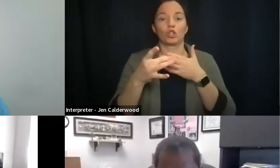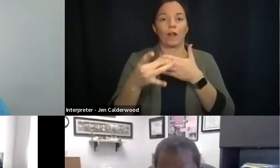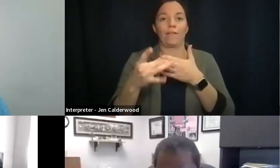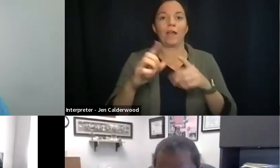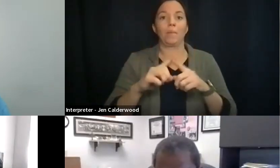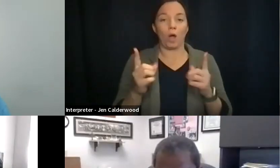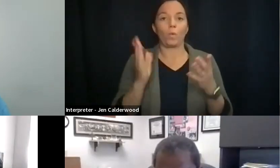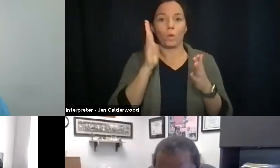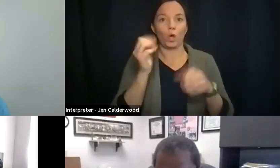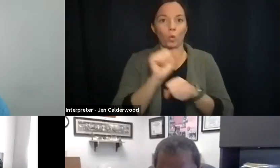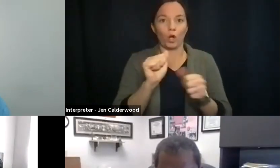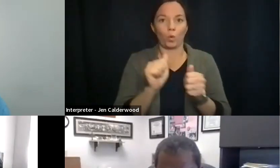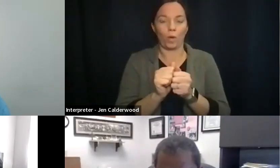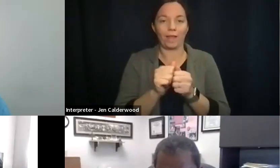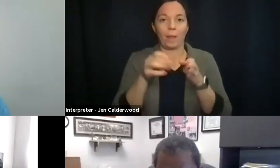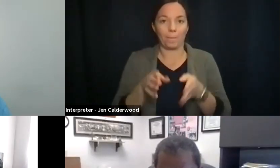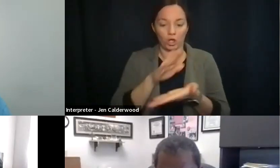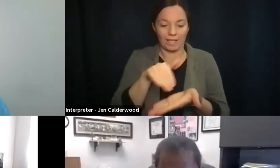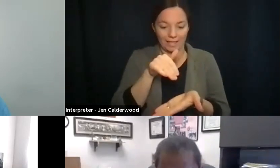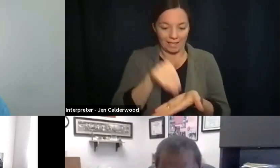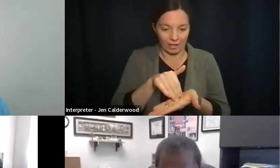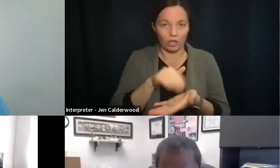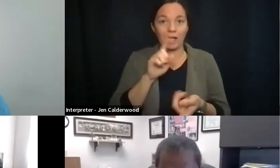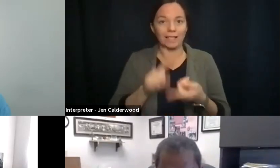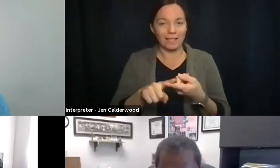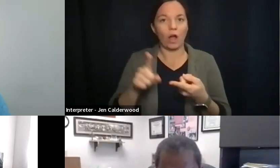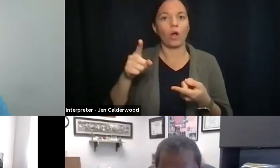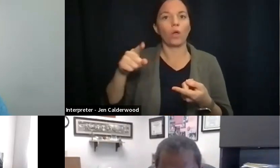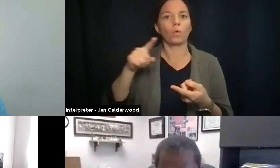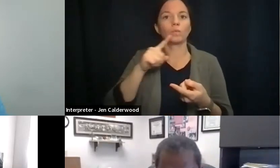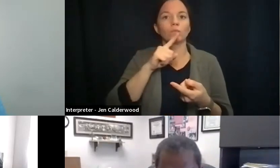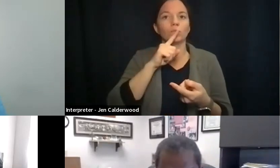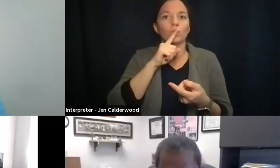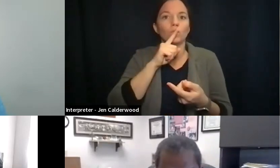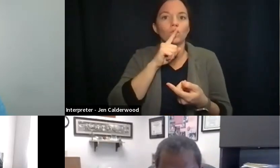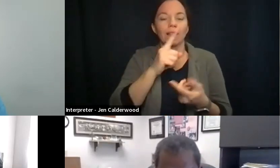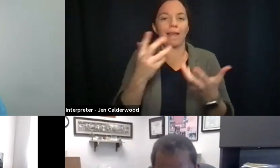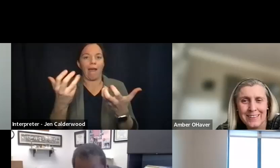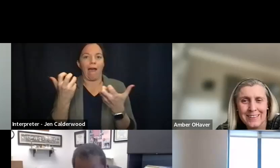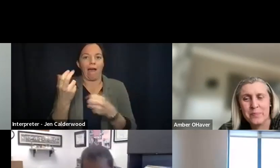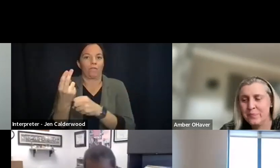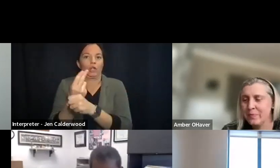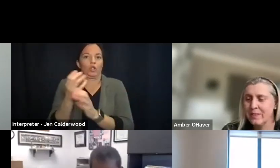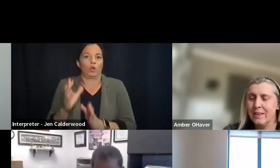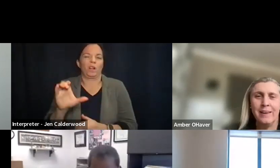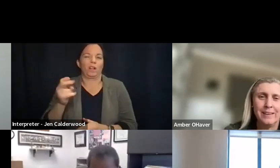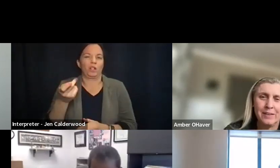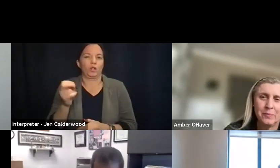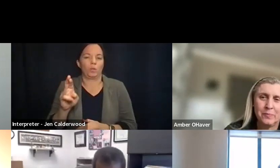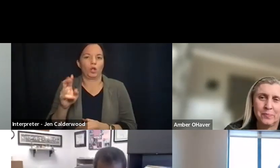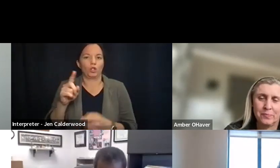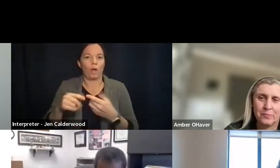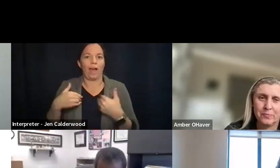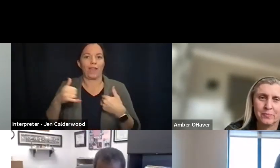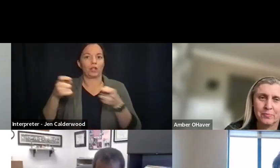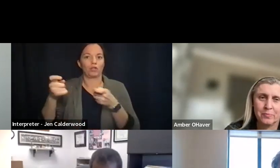Consumer, driven one time. But we'll we'll work with person centered as of right now, until we can continue to push consumers to ha!